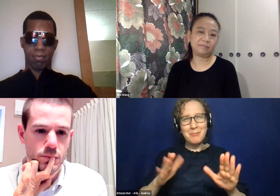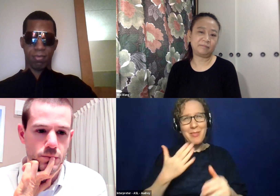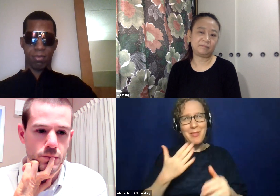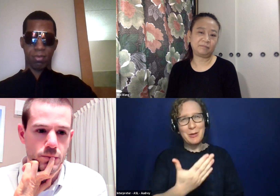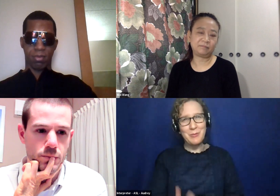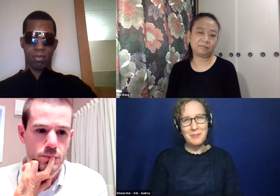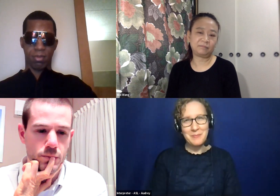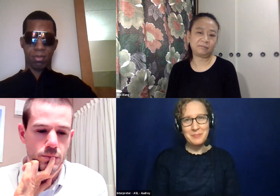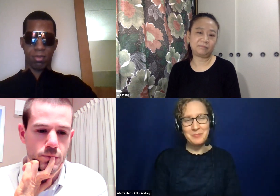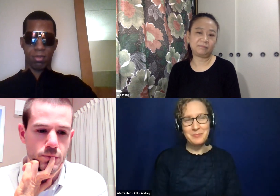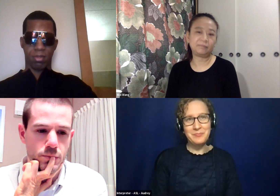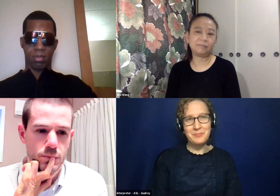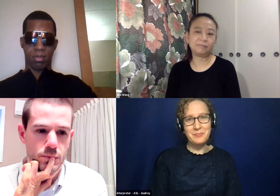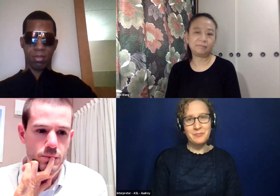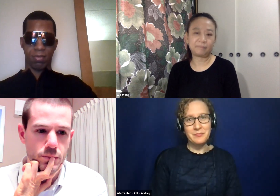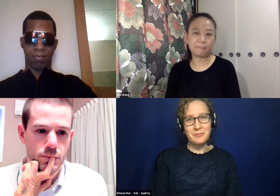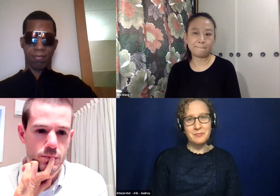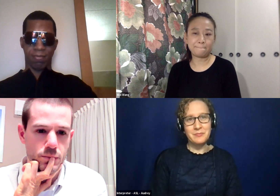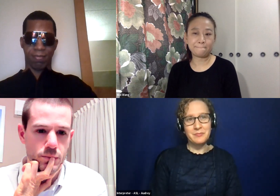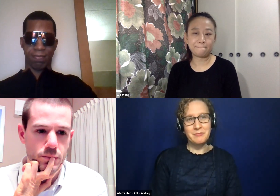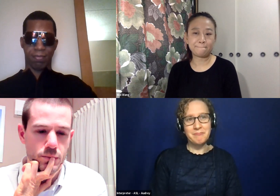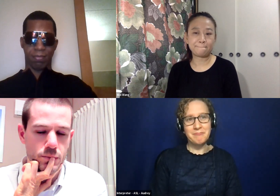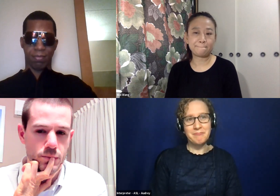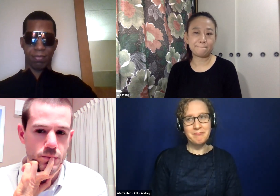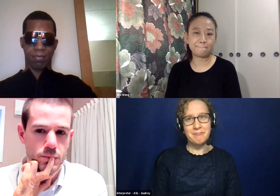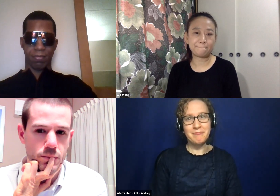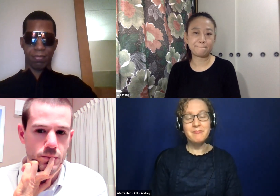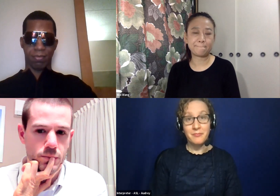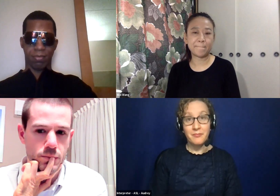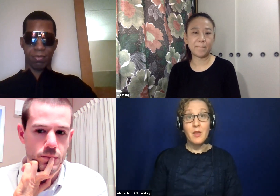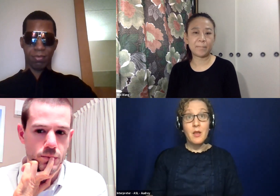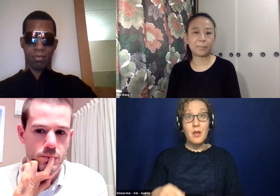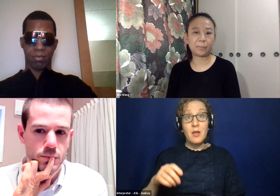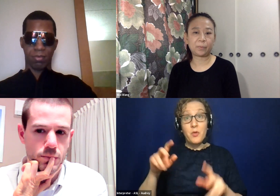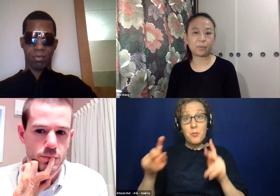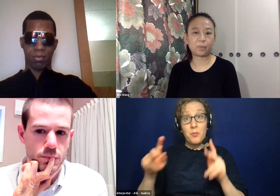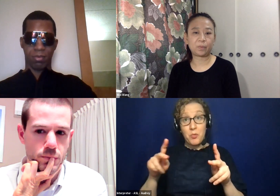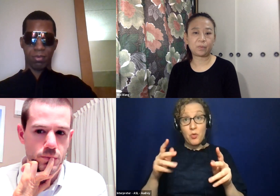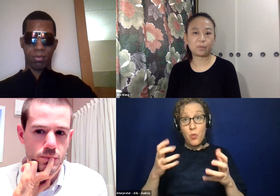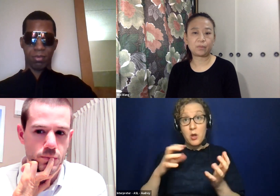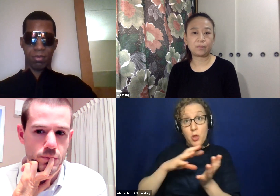For folks who want to actually learn more about that, we actually got to interview Wei a few years